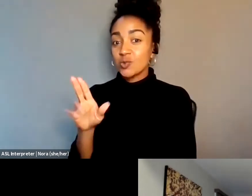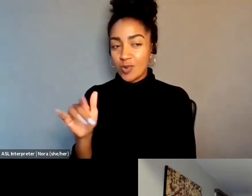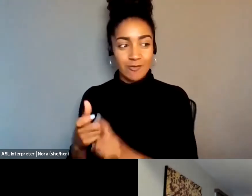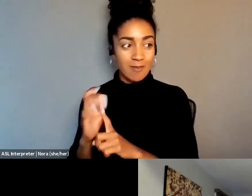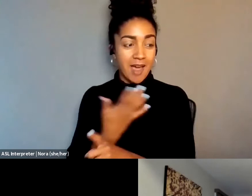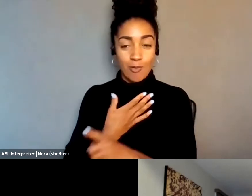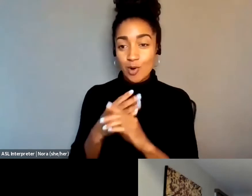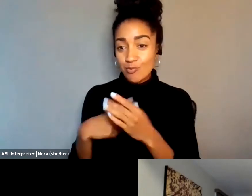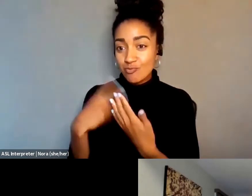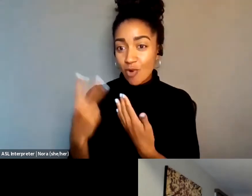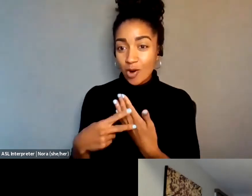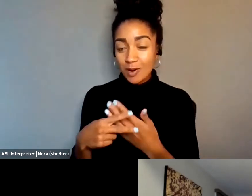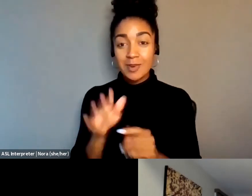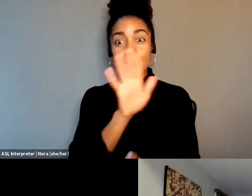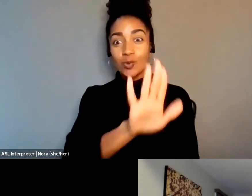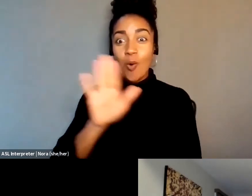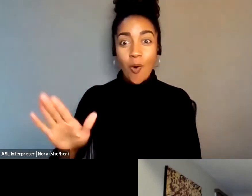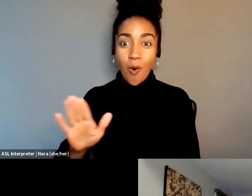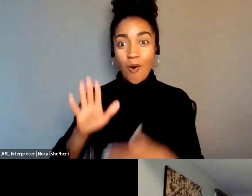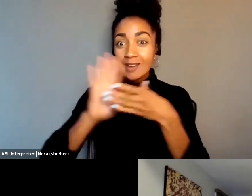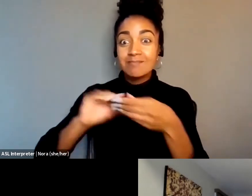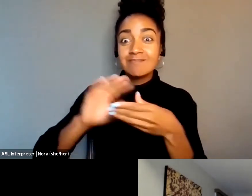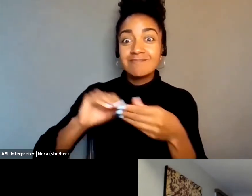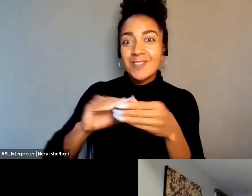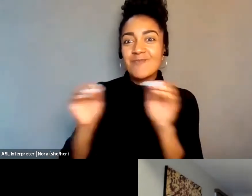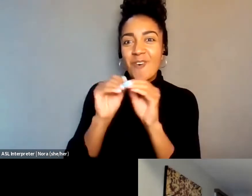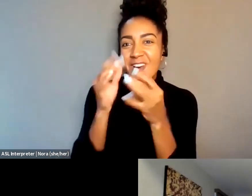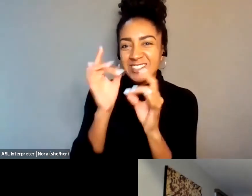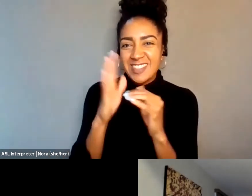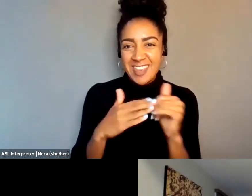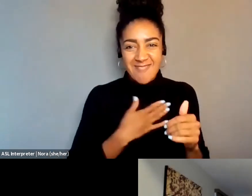so much more interesting than what I have to say, but I appreciate being given the opportunity.